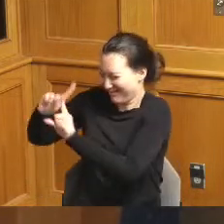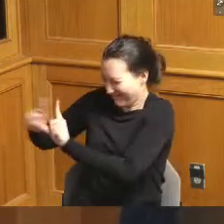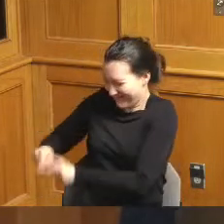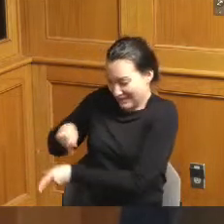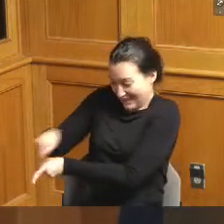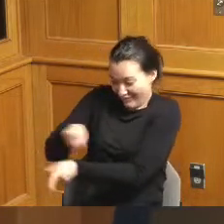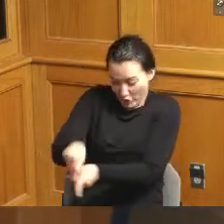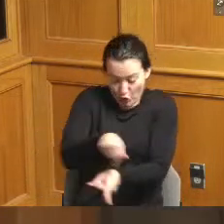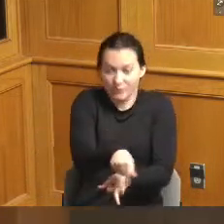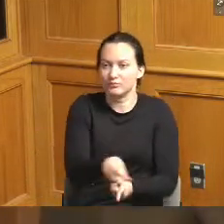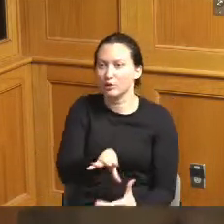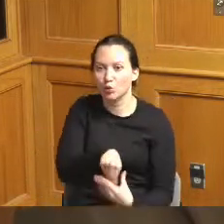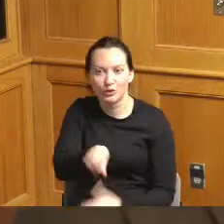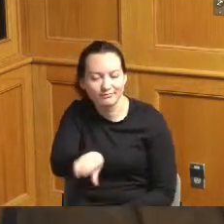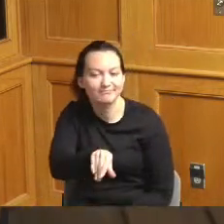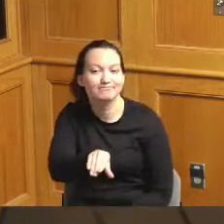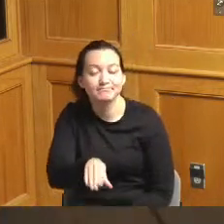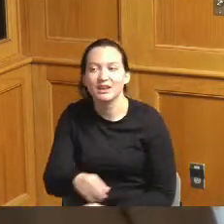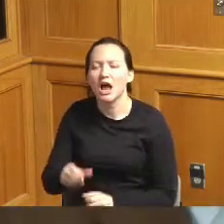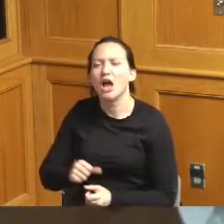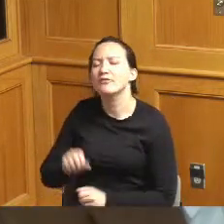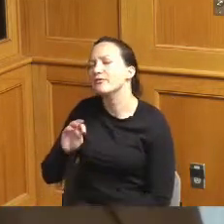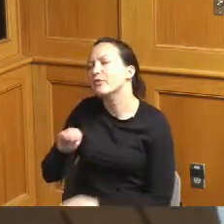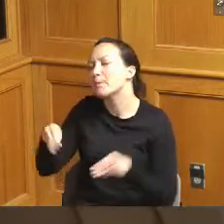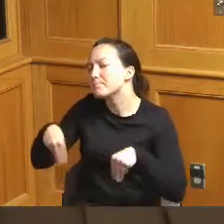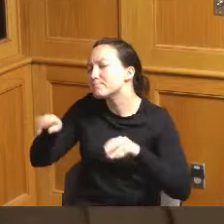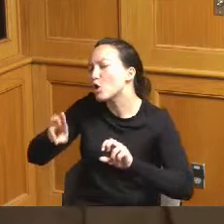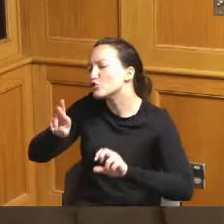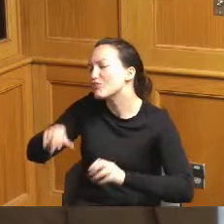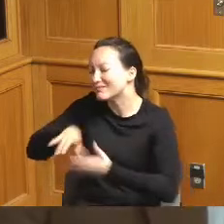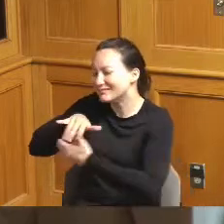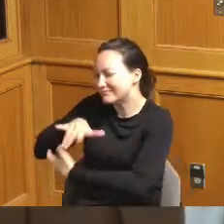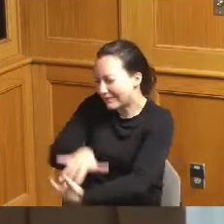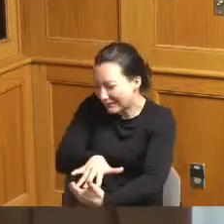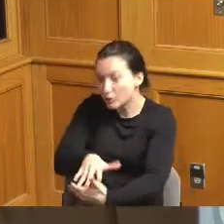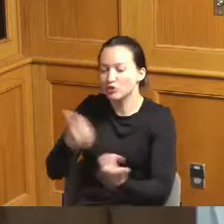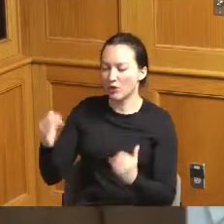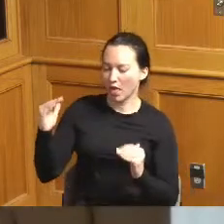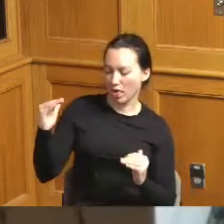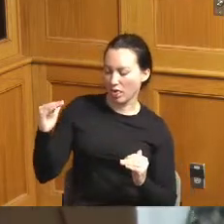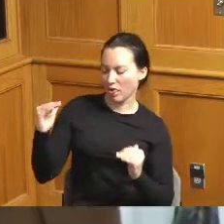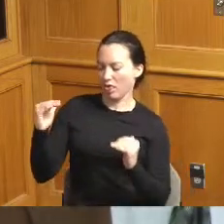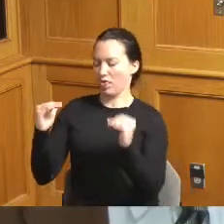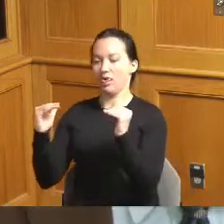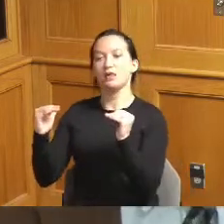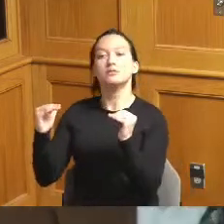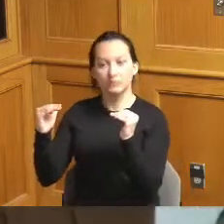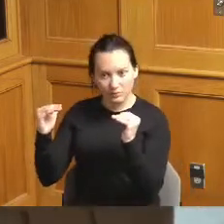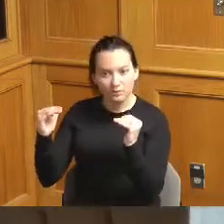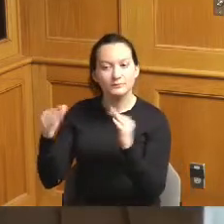yours and so we did a market rate study we tried to bring Folks up to the market rate related to